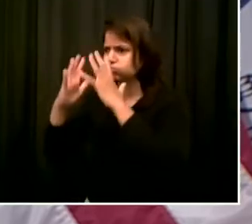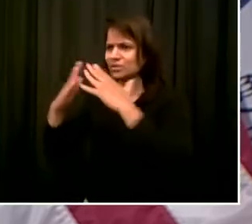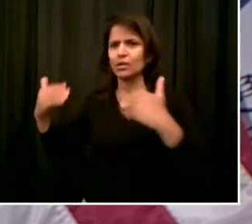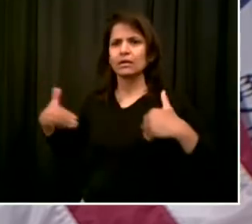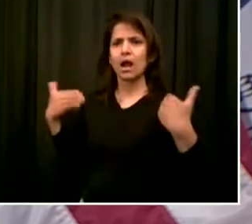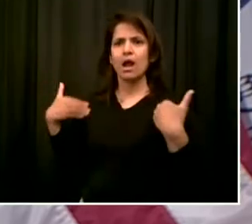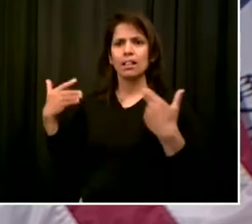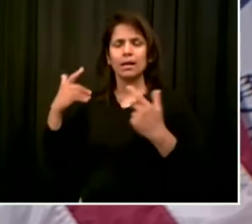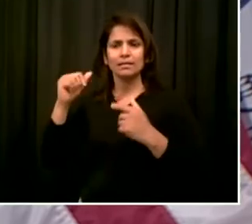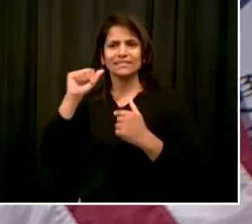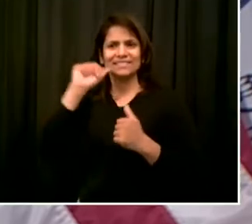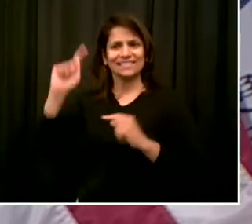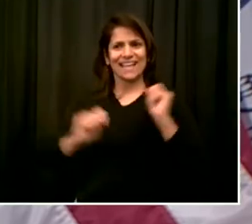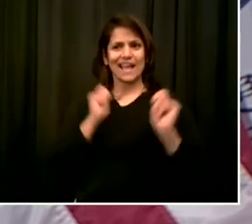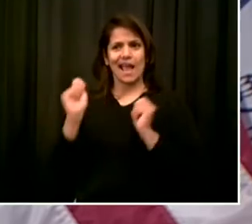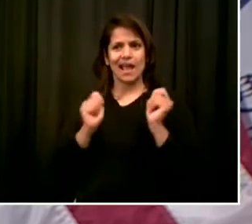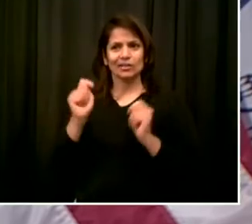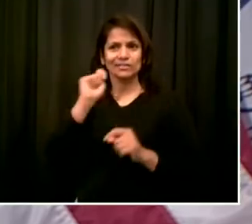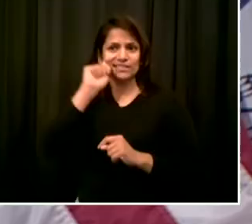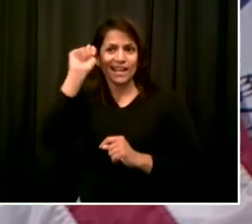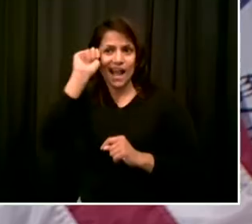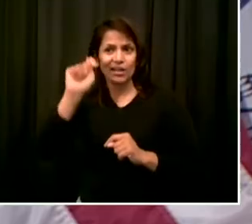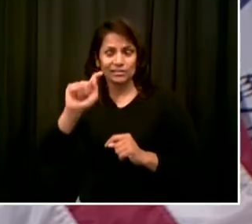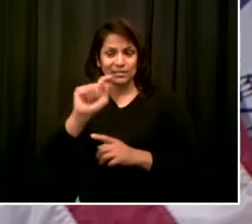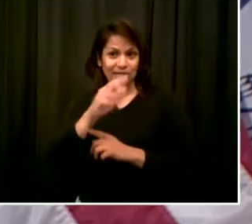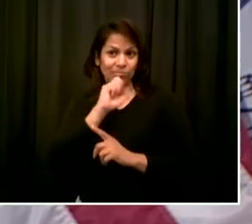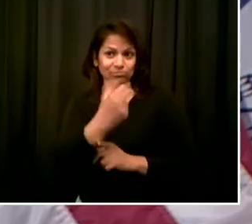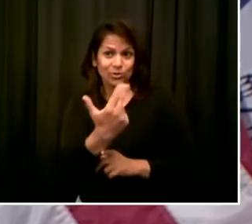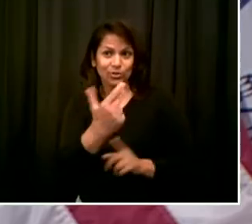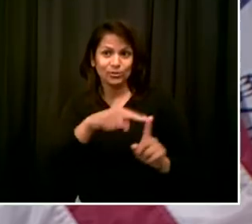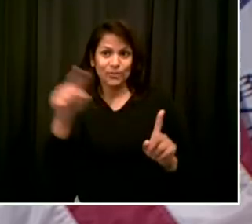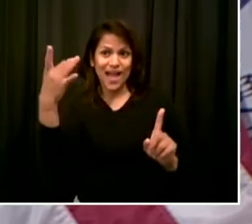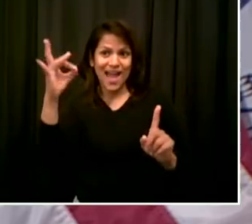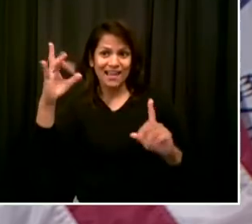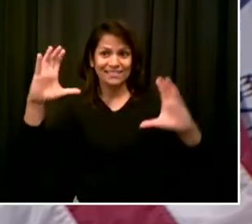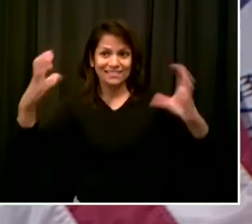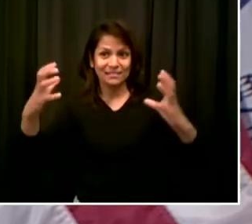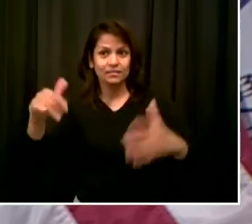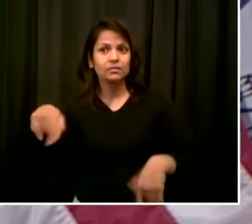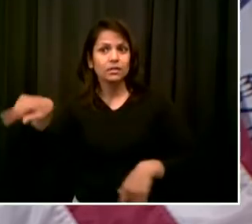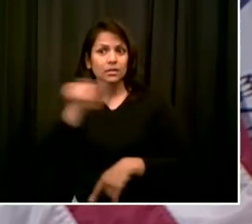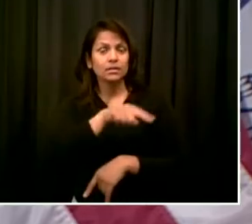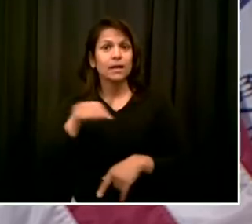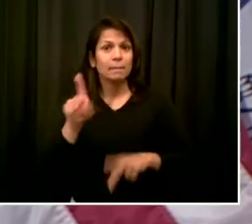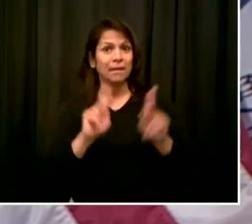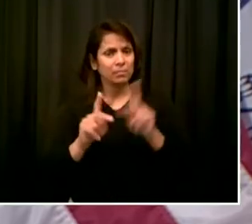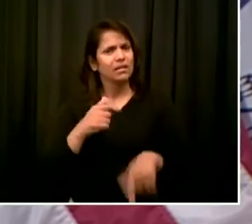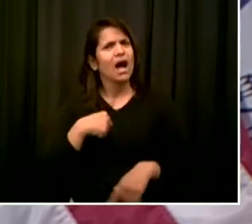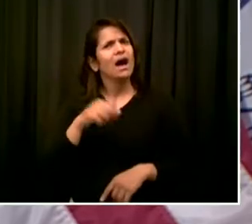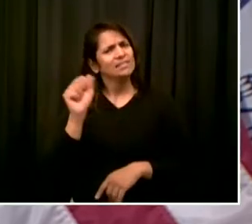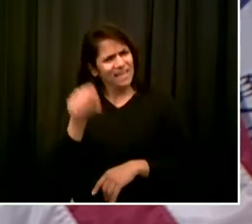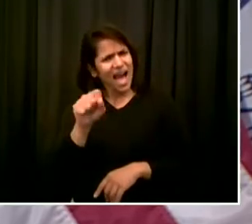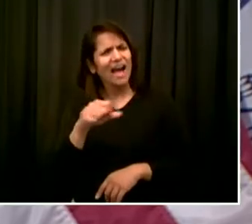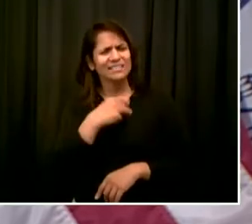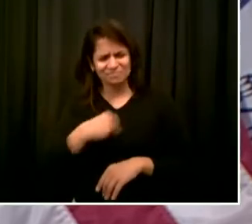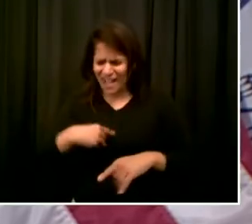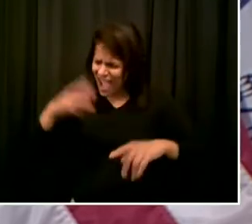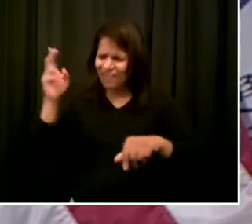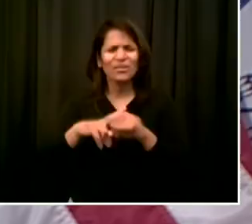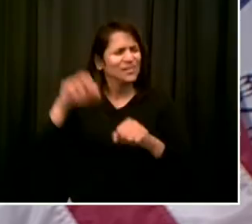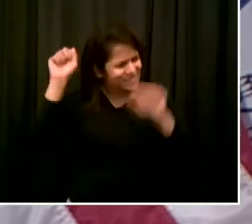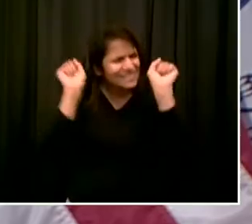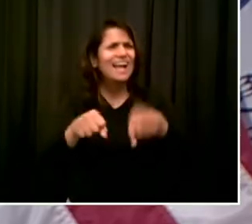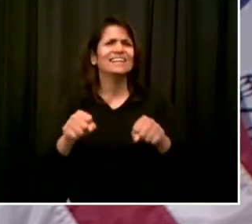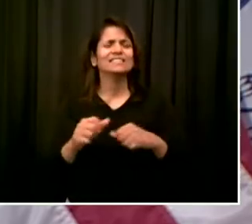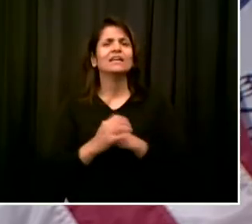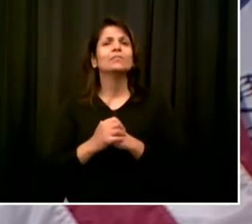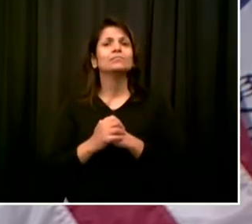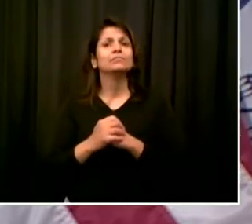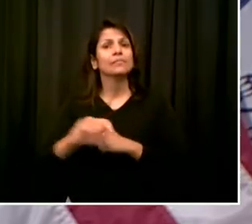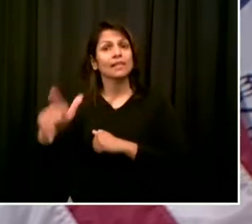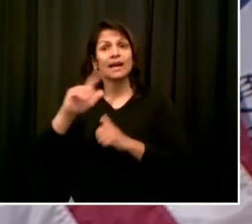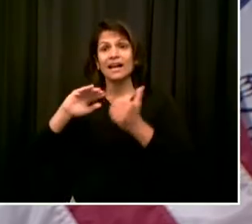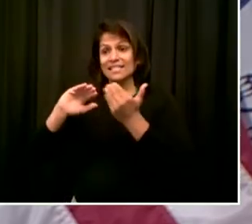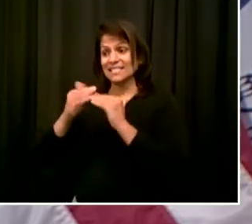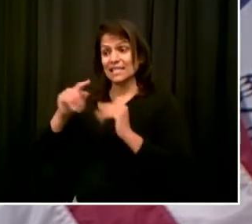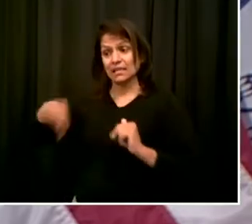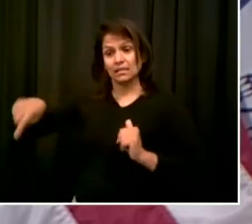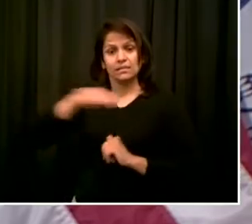I AM SURE ,GyiTHAT THERE WI LLB